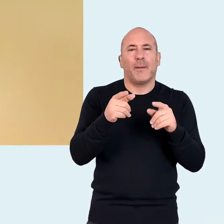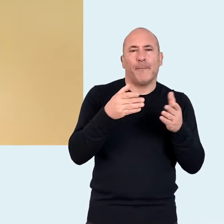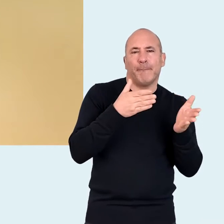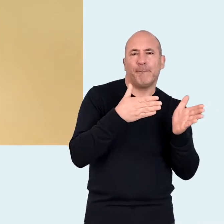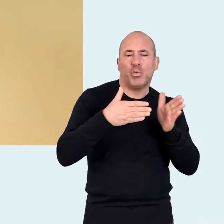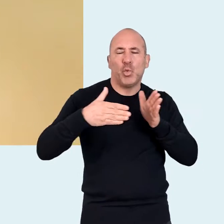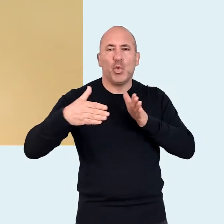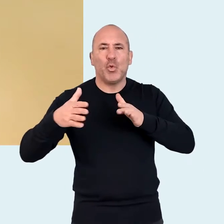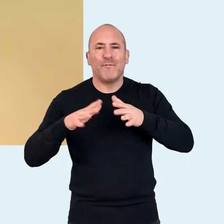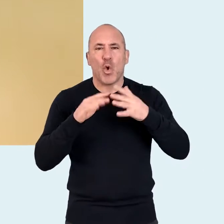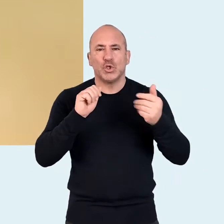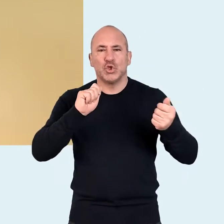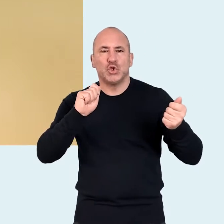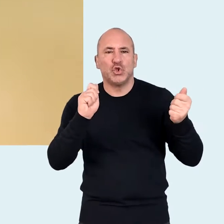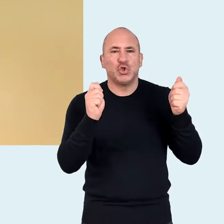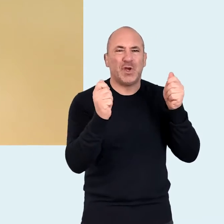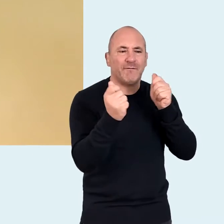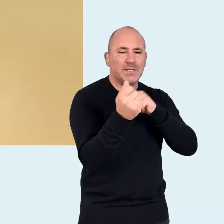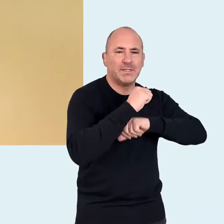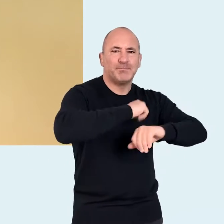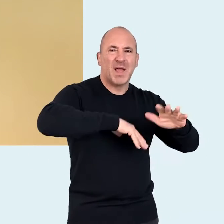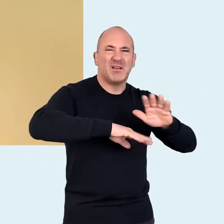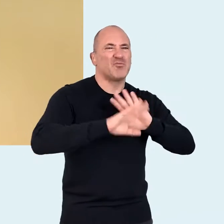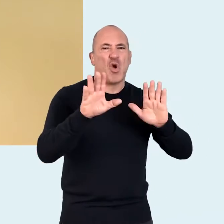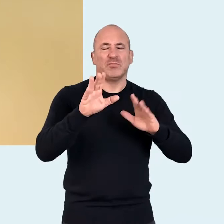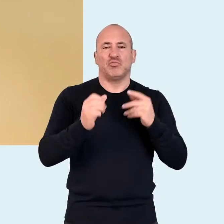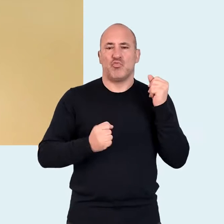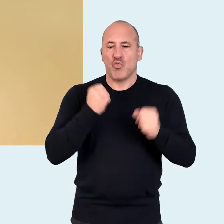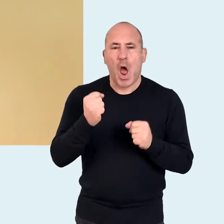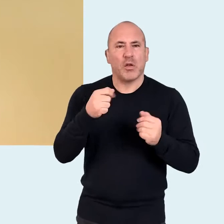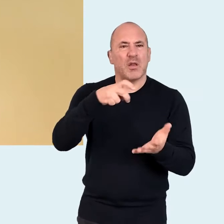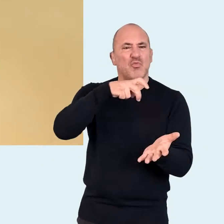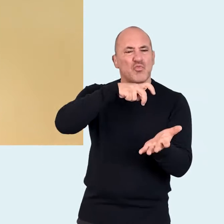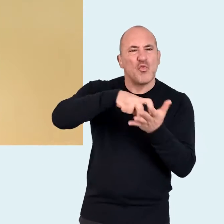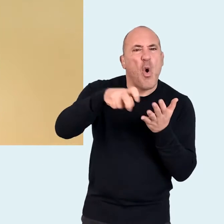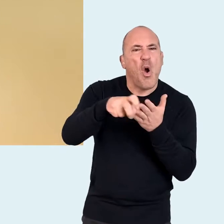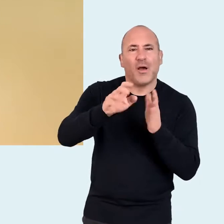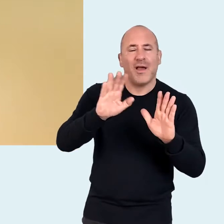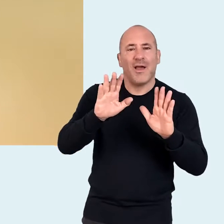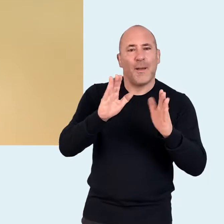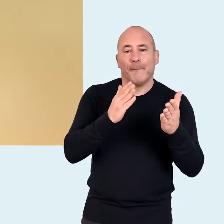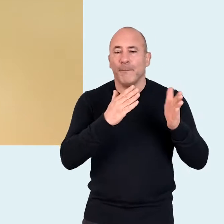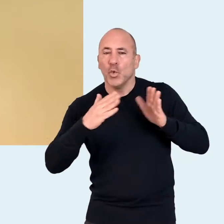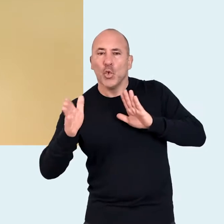using phrases for example, such as "move" or "shift through the space" rather than "run